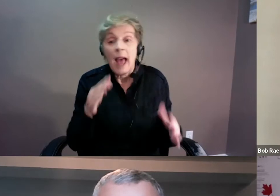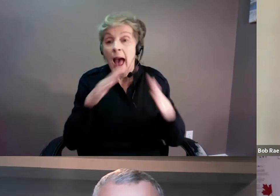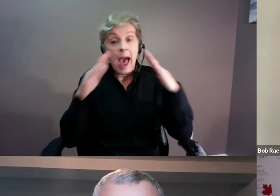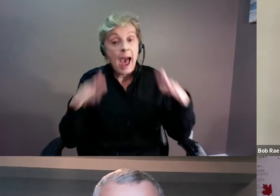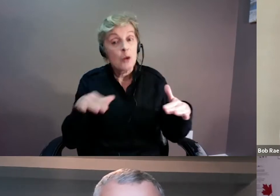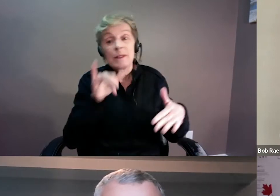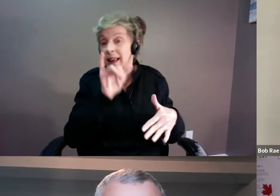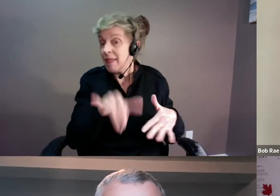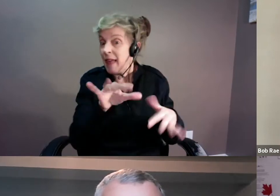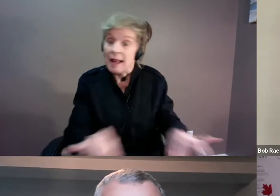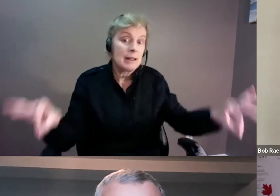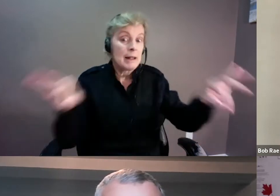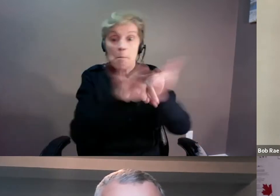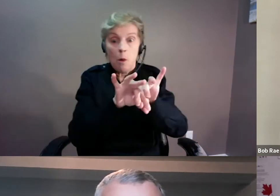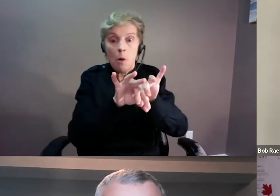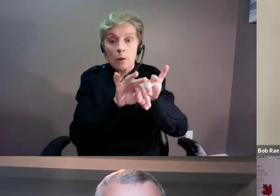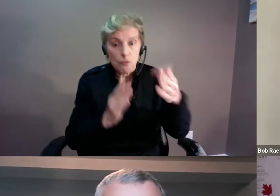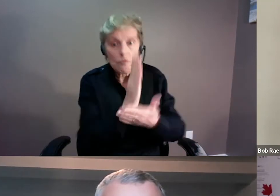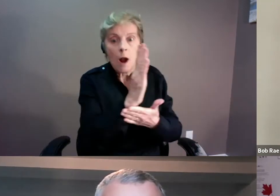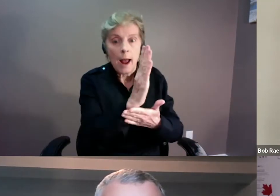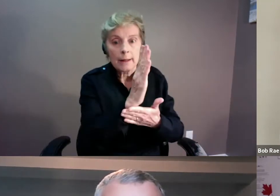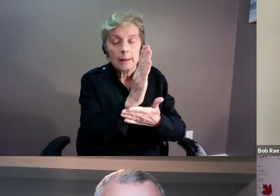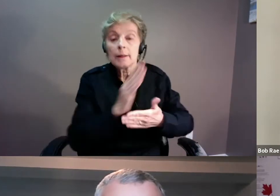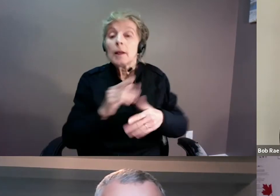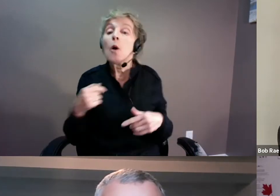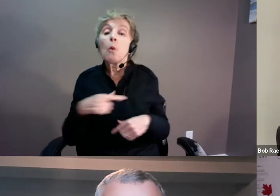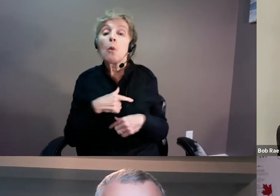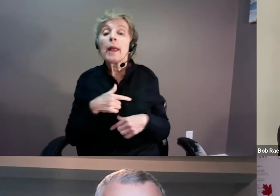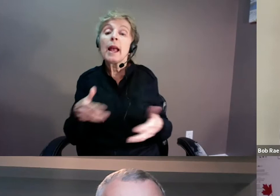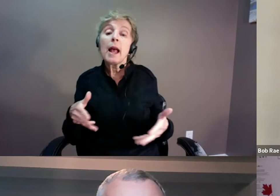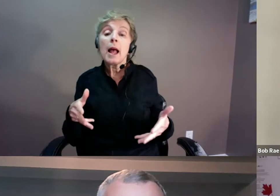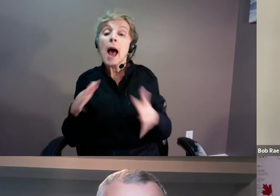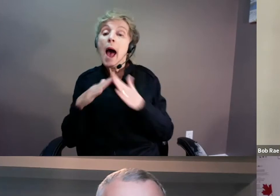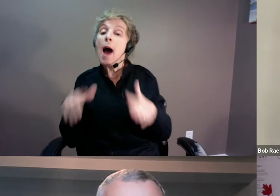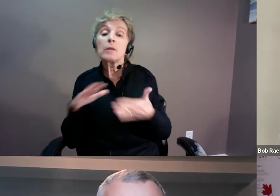a basic right, is that we've allowed housing to become a them and us issue. We're going to build